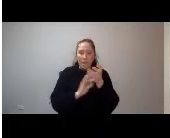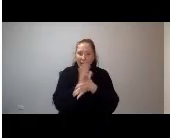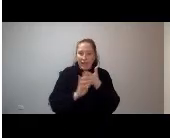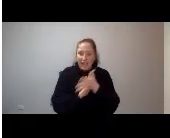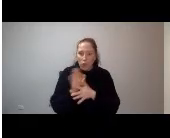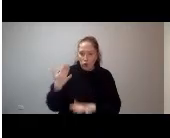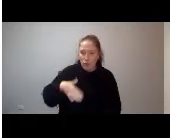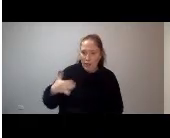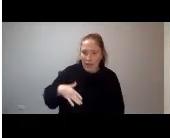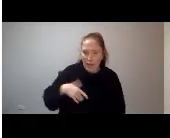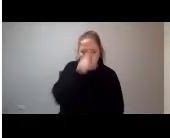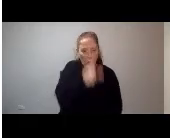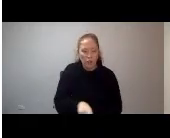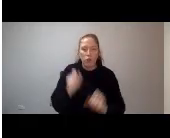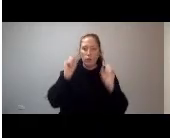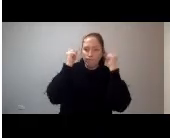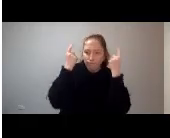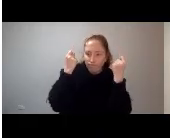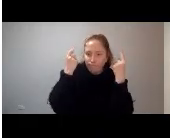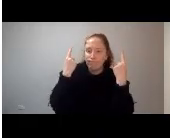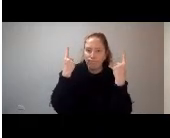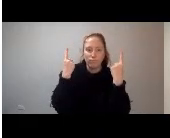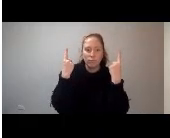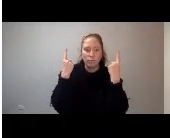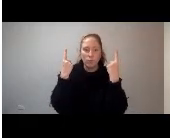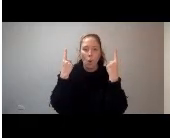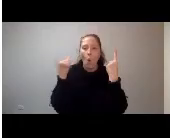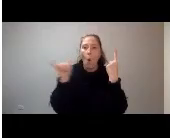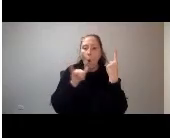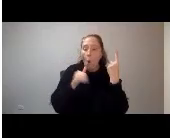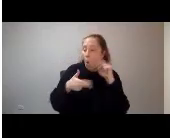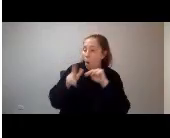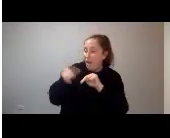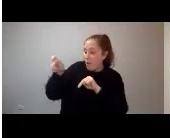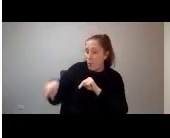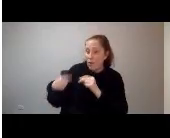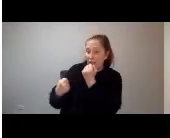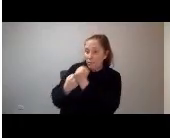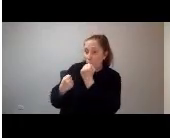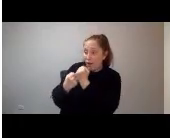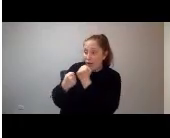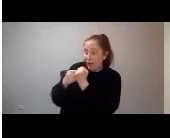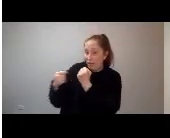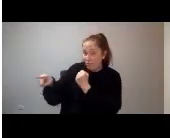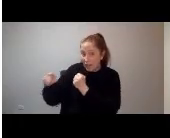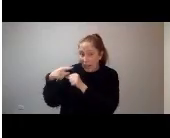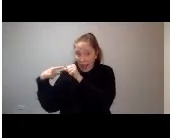They need you to be engaged in everyday activities and in social interactions with other people.